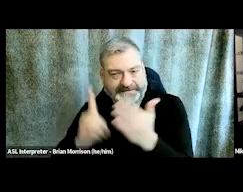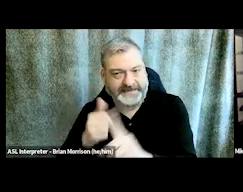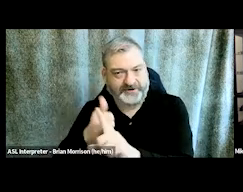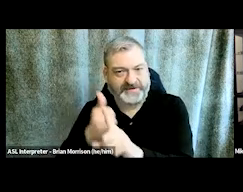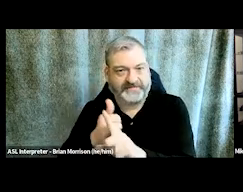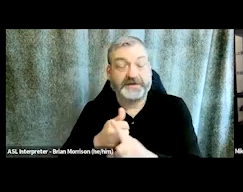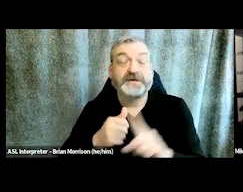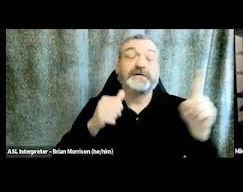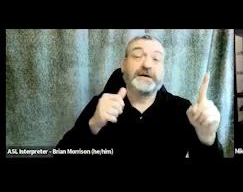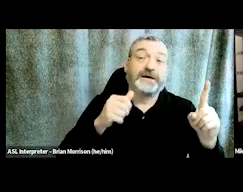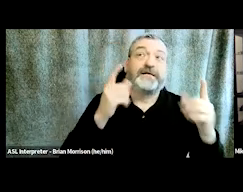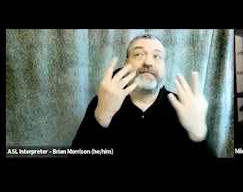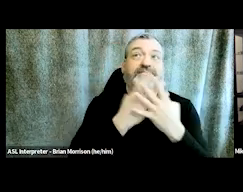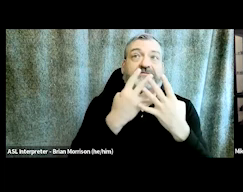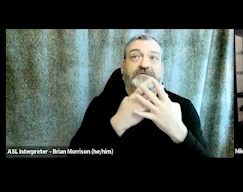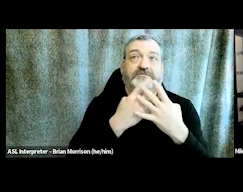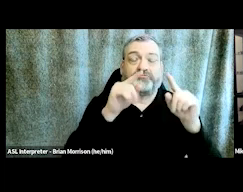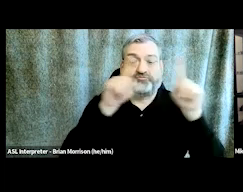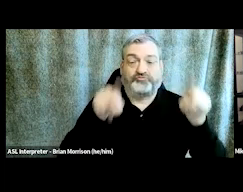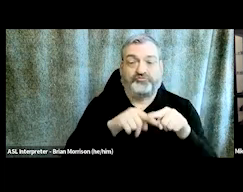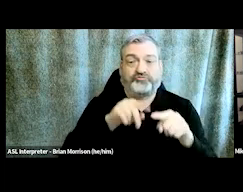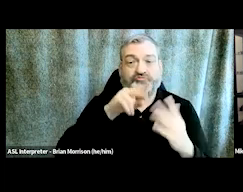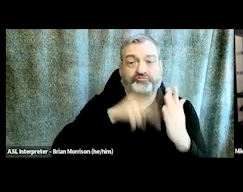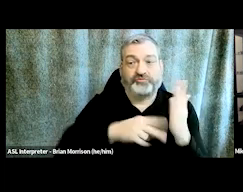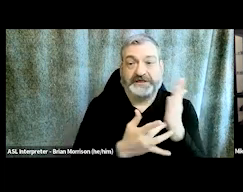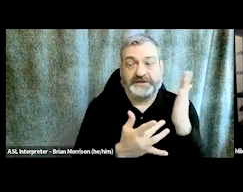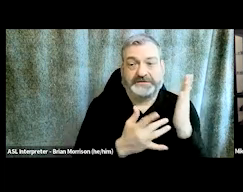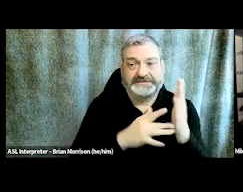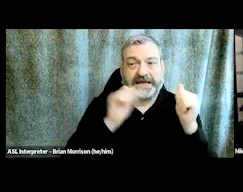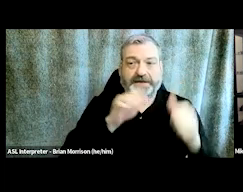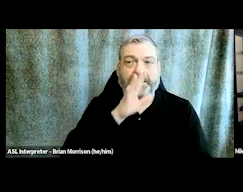and they'll be able to skip and pause on each item individually and it will help